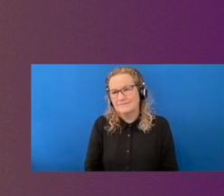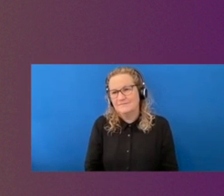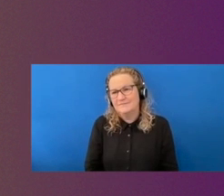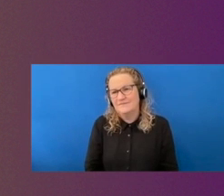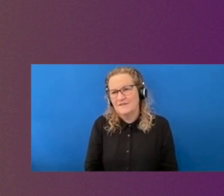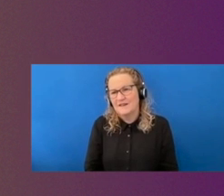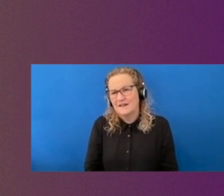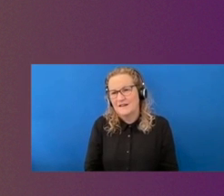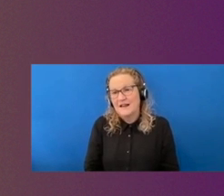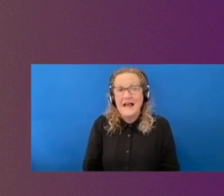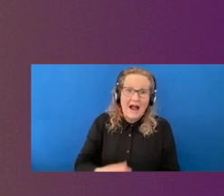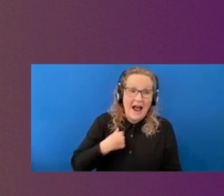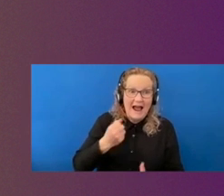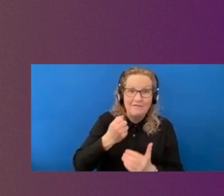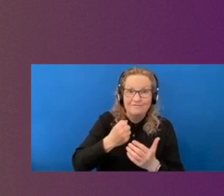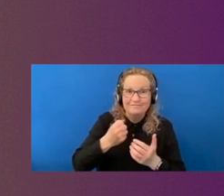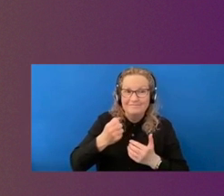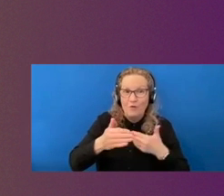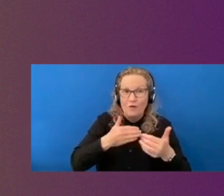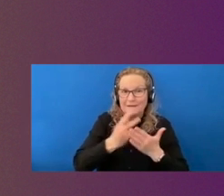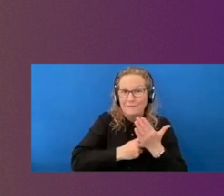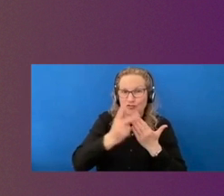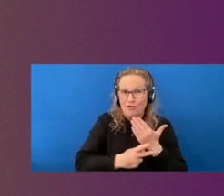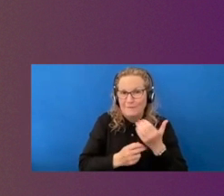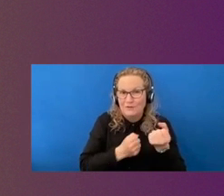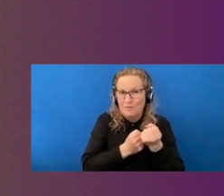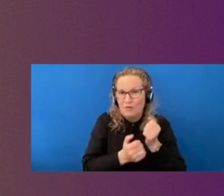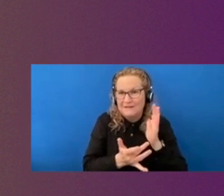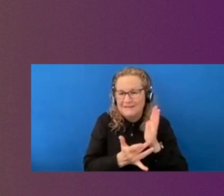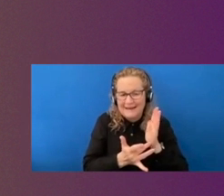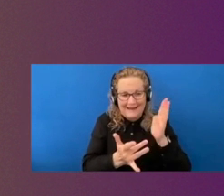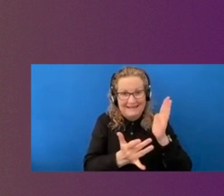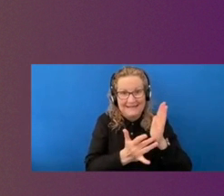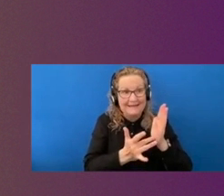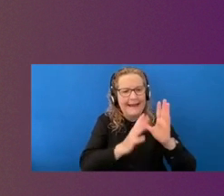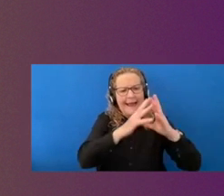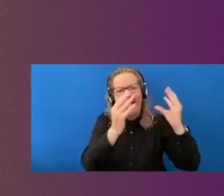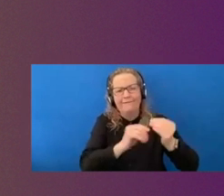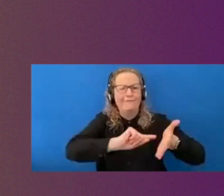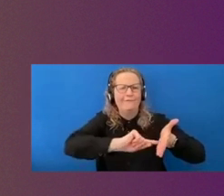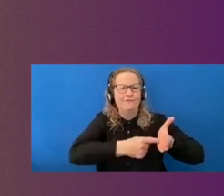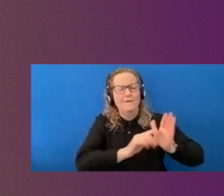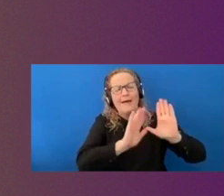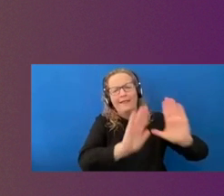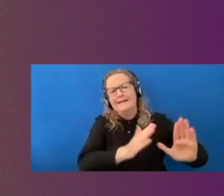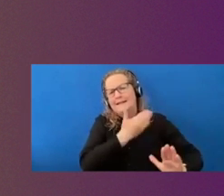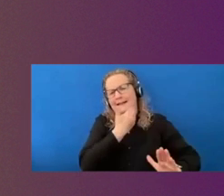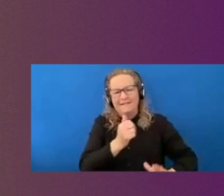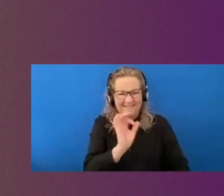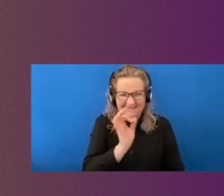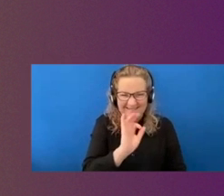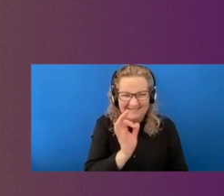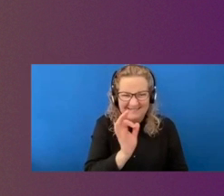a program to support tech tech is not the end-all be-all there's a lot don't tell us that Varun geez